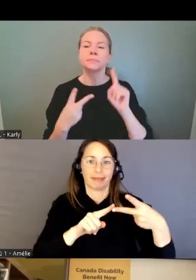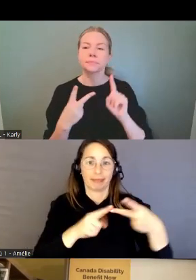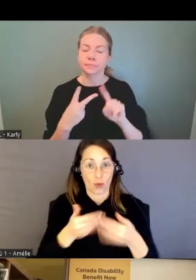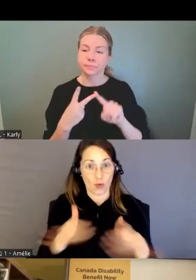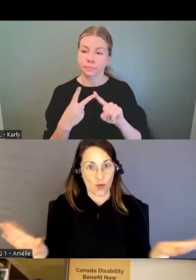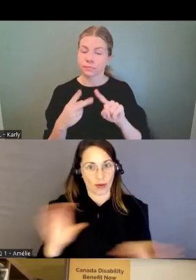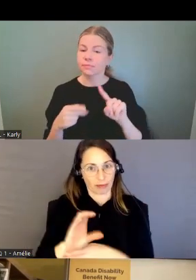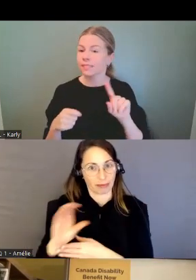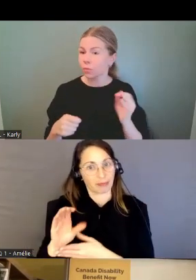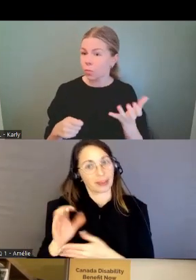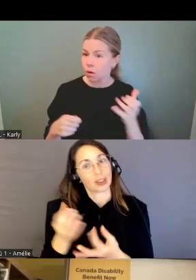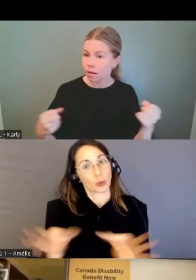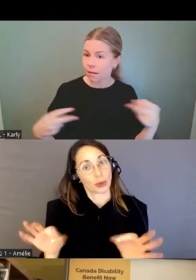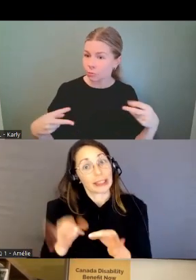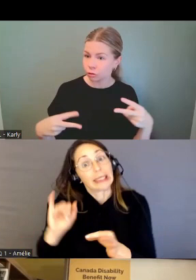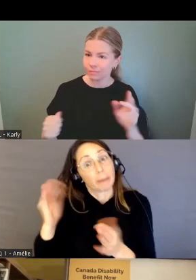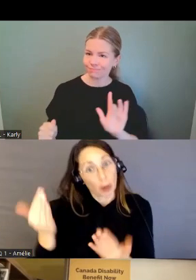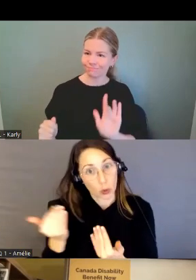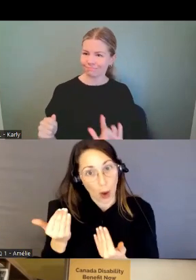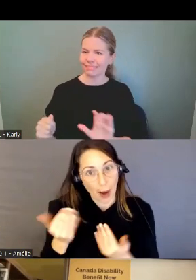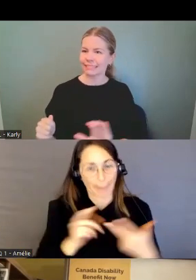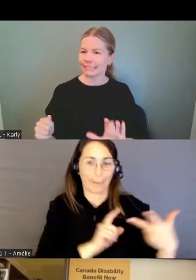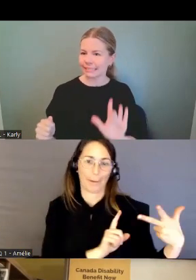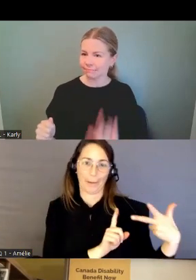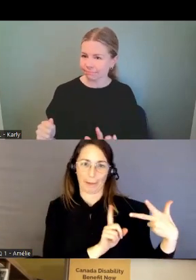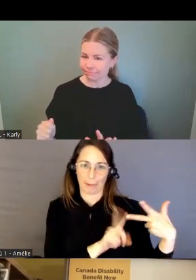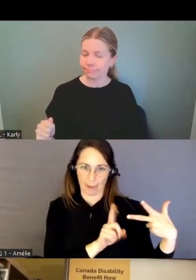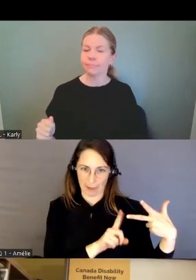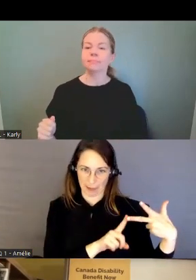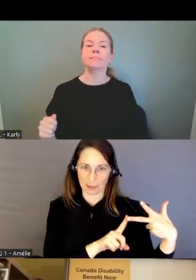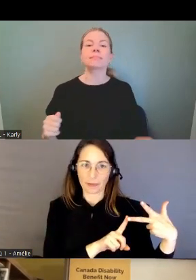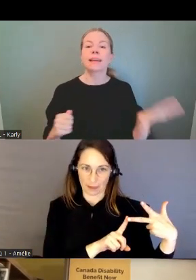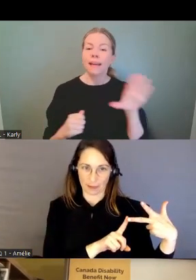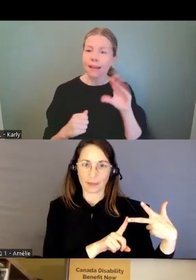FINALLY, PLEASE MAKE SURE TO SHARE YOUR QUESTIONS IN THE Q&A BOX.